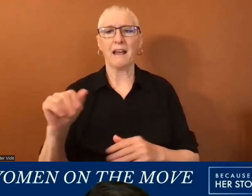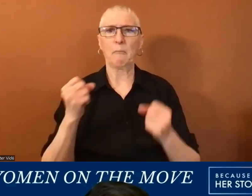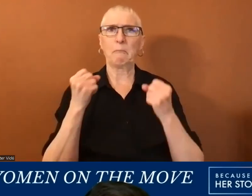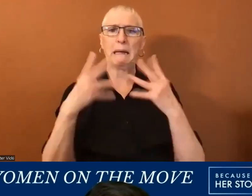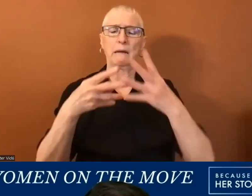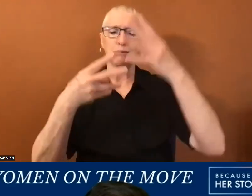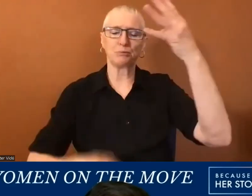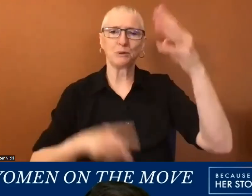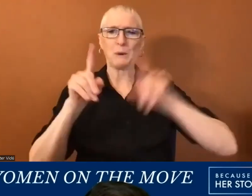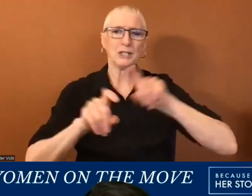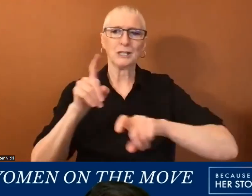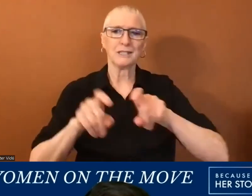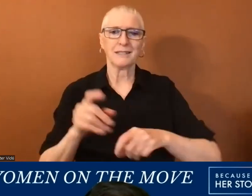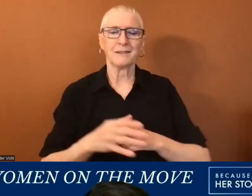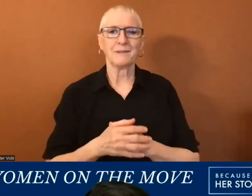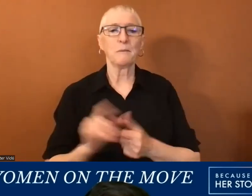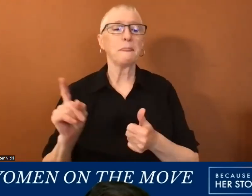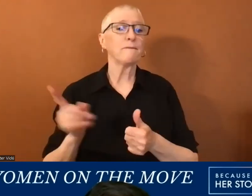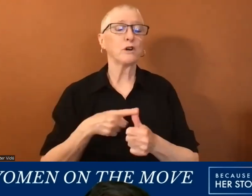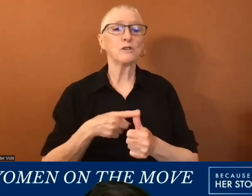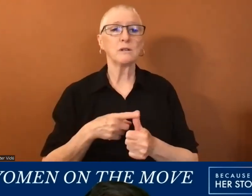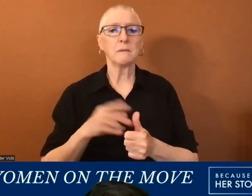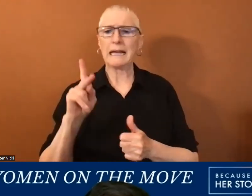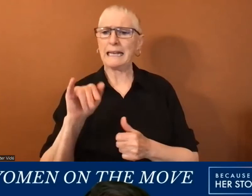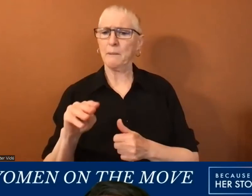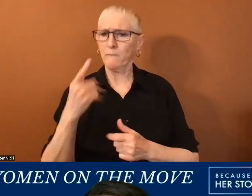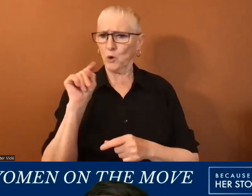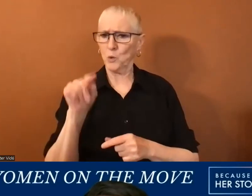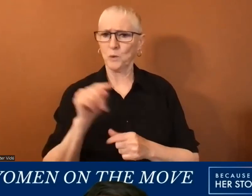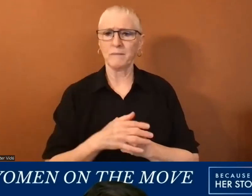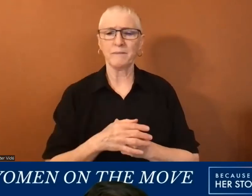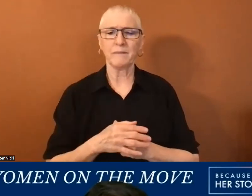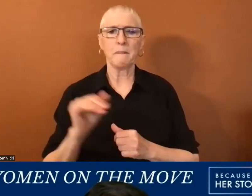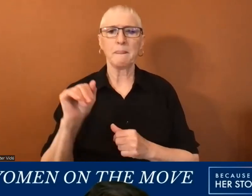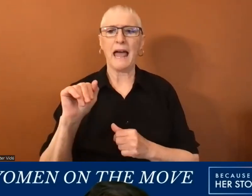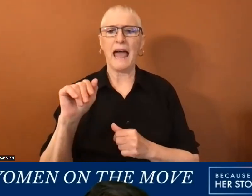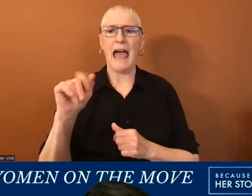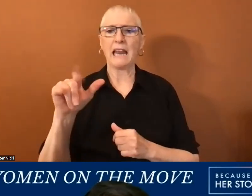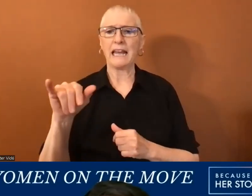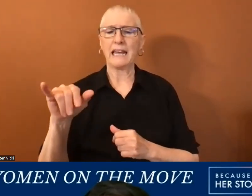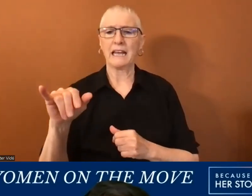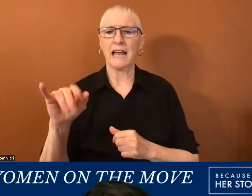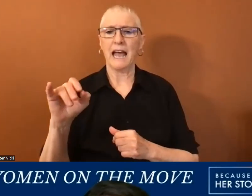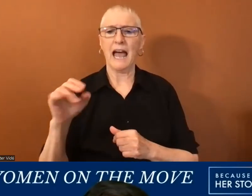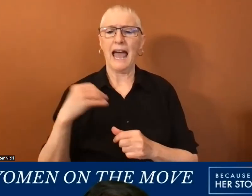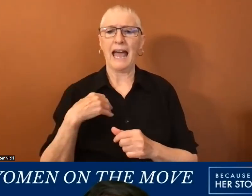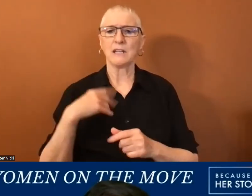that people are asking. So first, Kim this one's for you. Allie has a question about the dams.